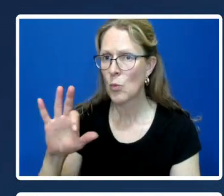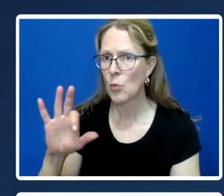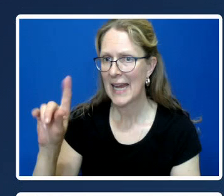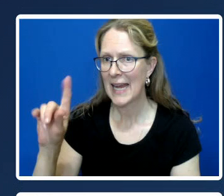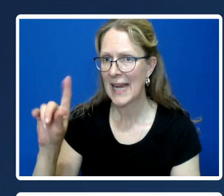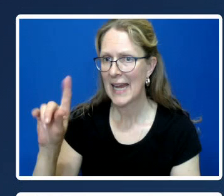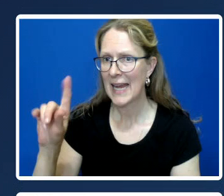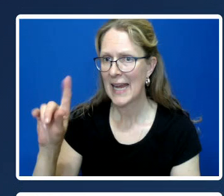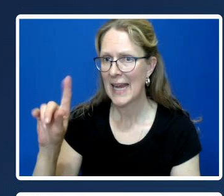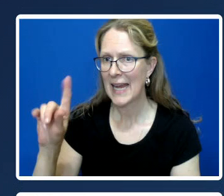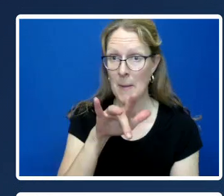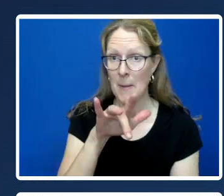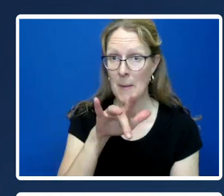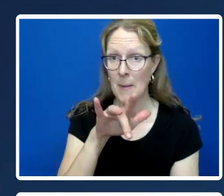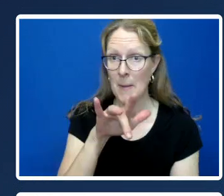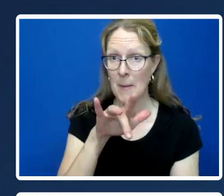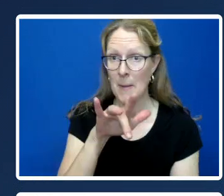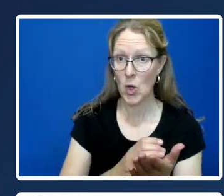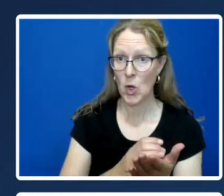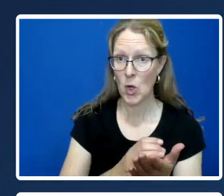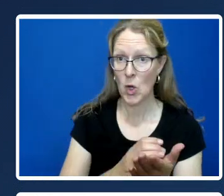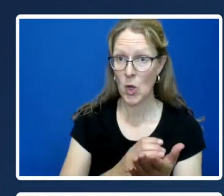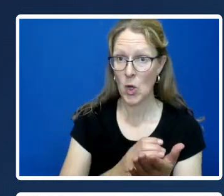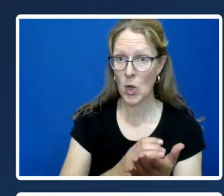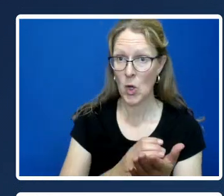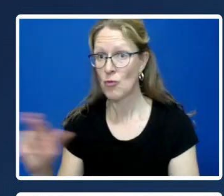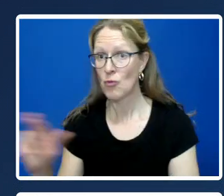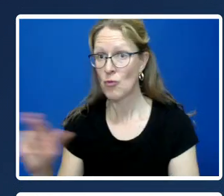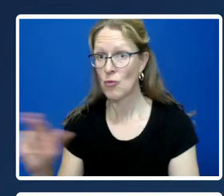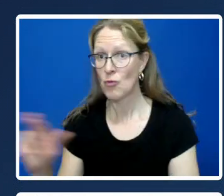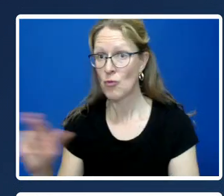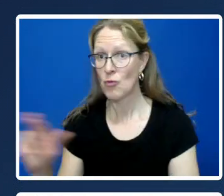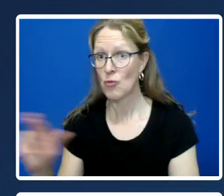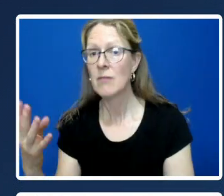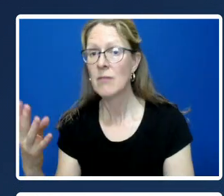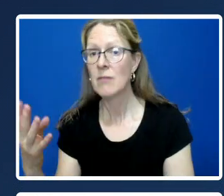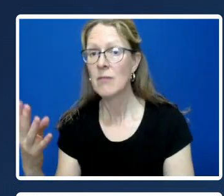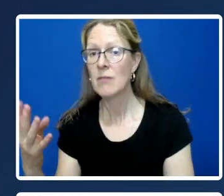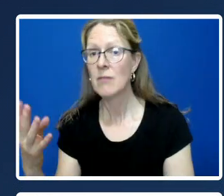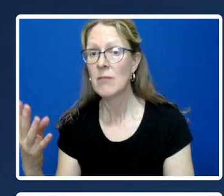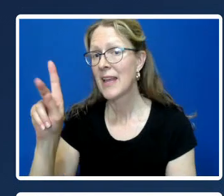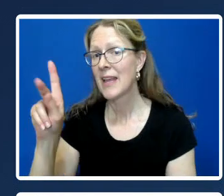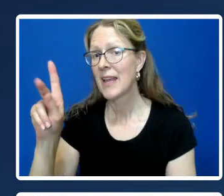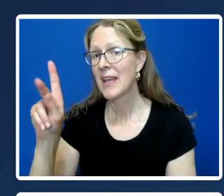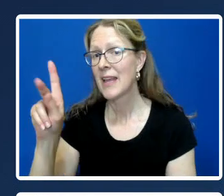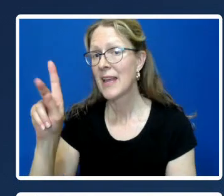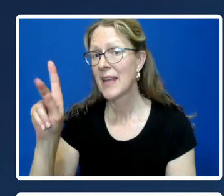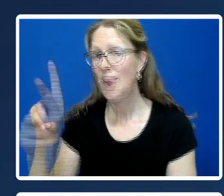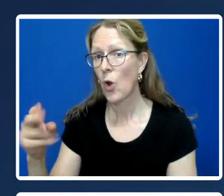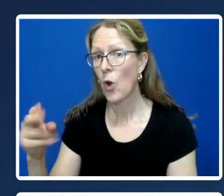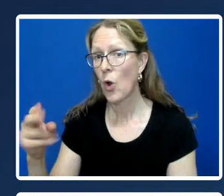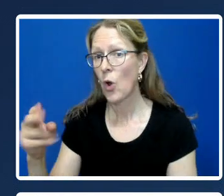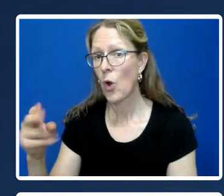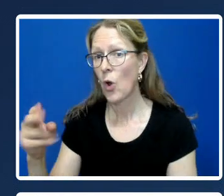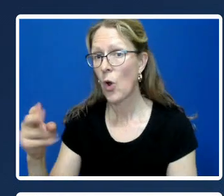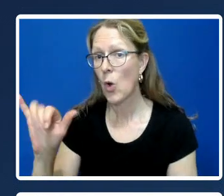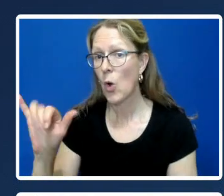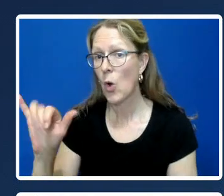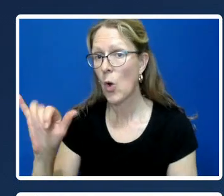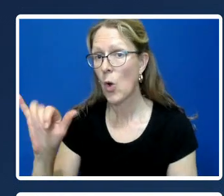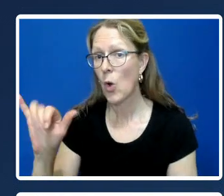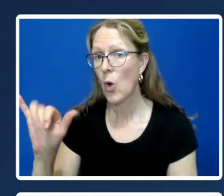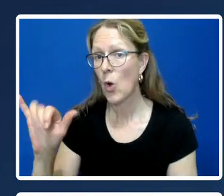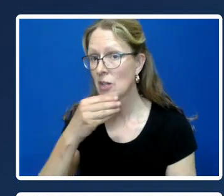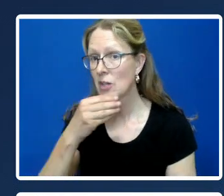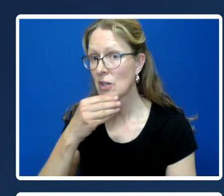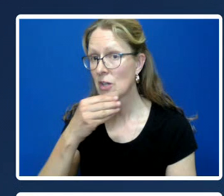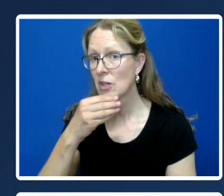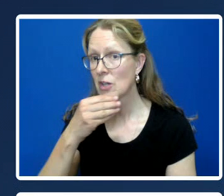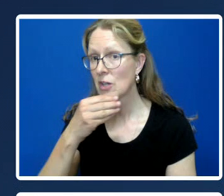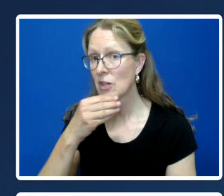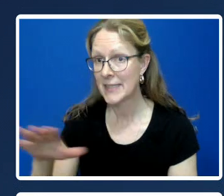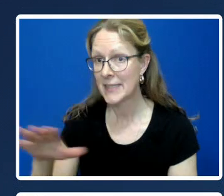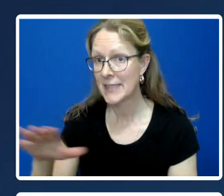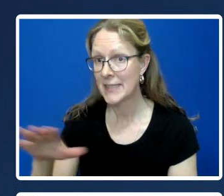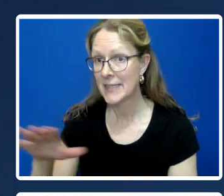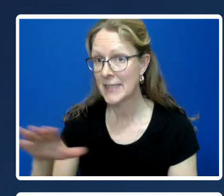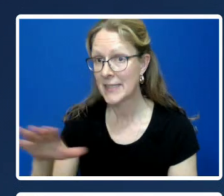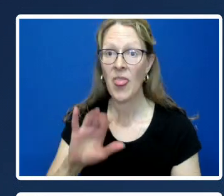taken at Kenilworth Aquatic Gardens. So, that was one of the skills that our students were taught